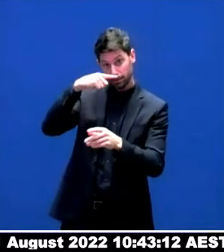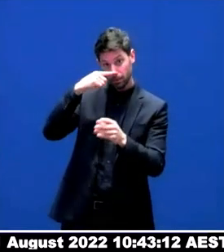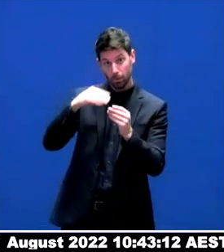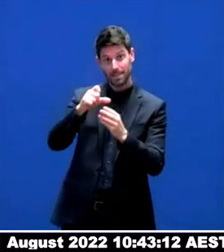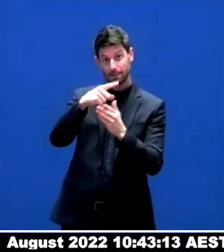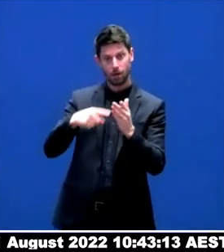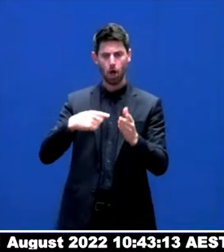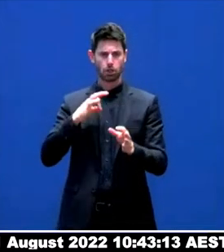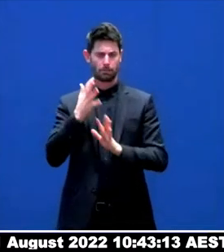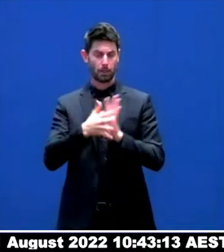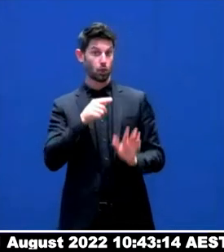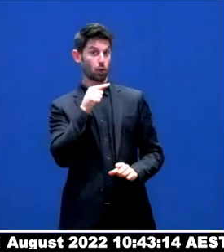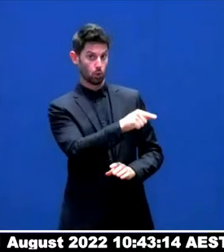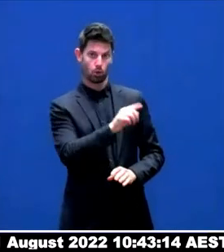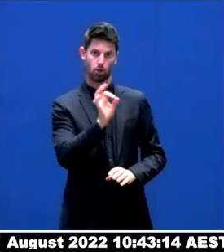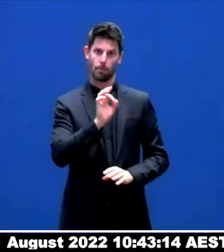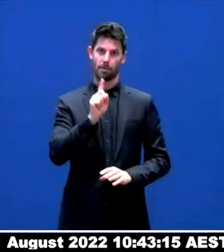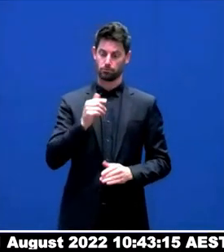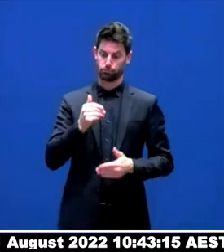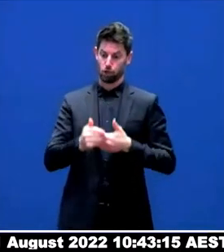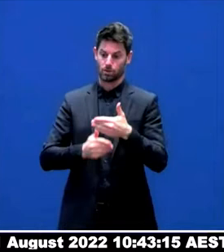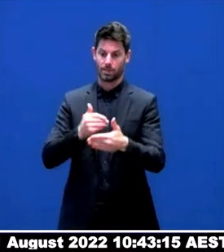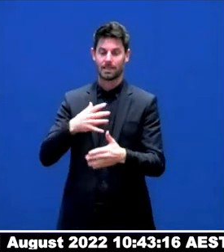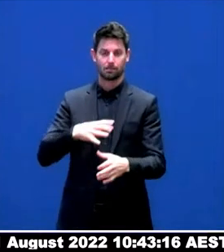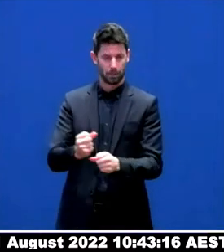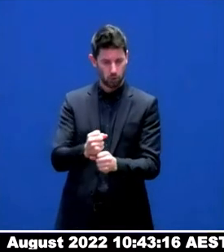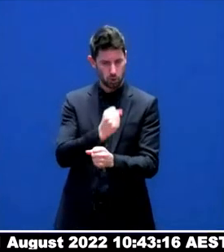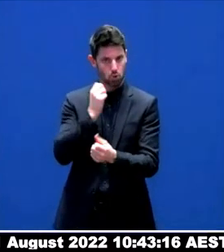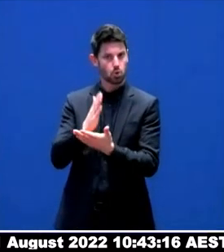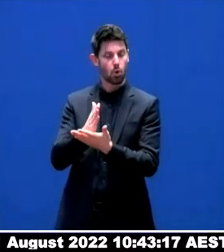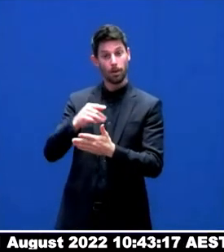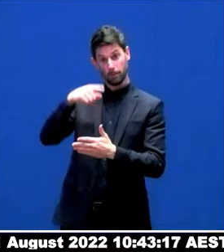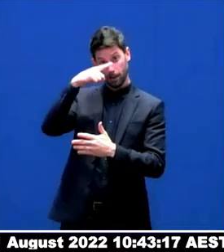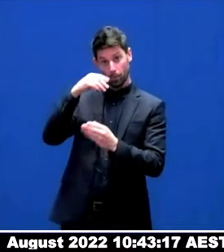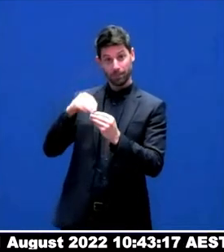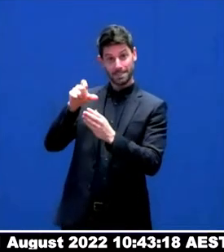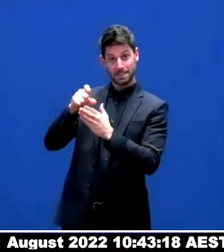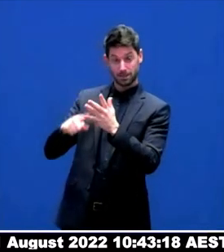about you personally - but the process needs to ensure that all relevant sections of the